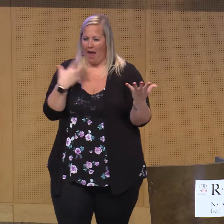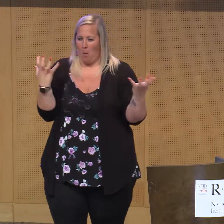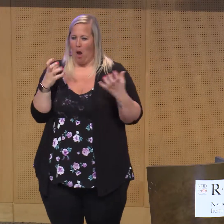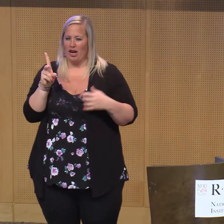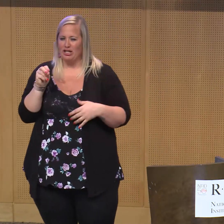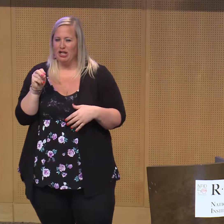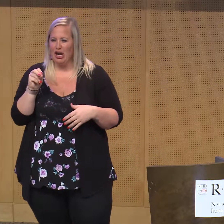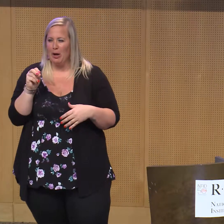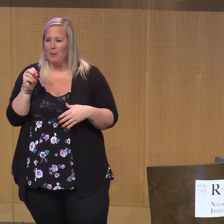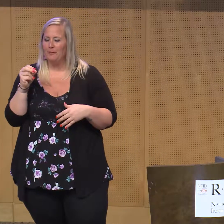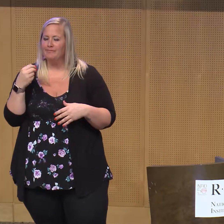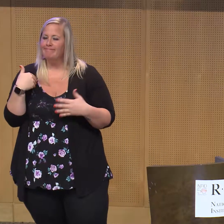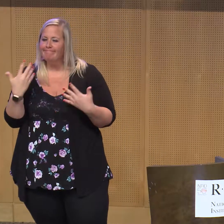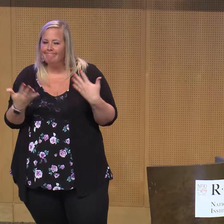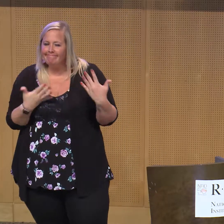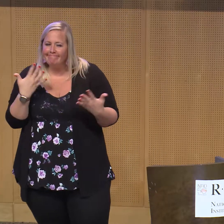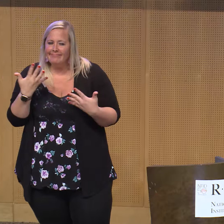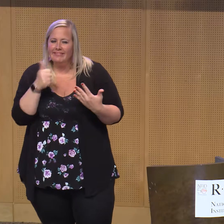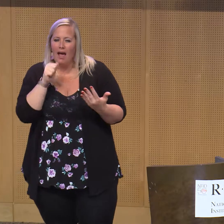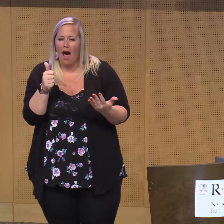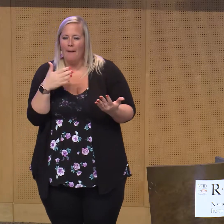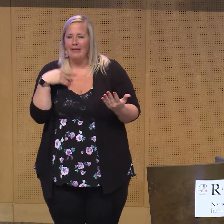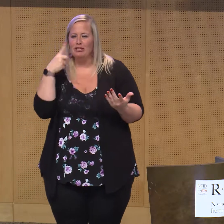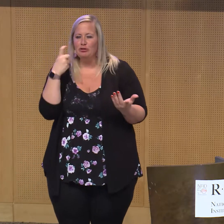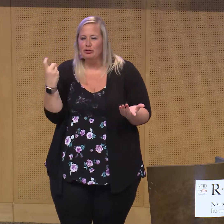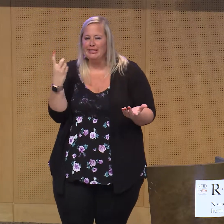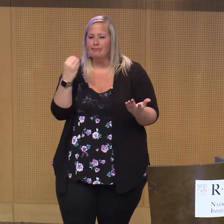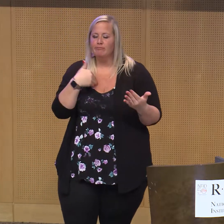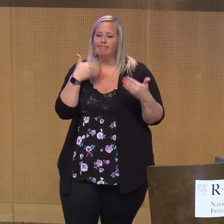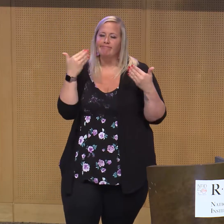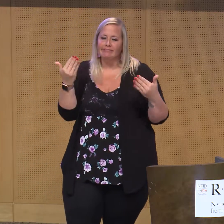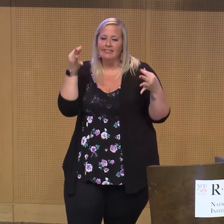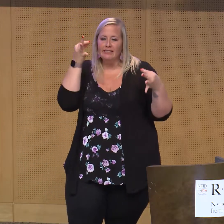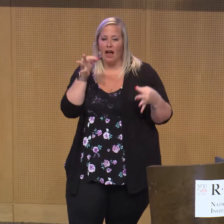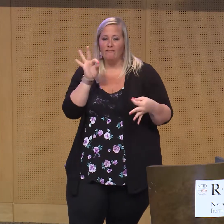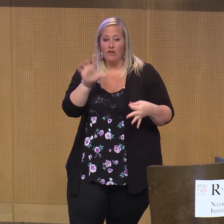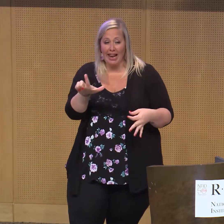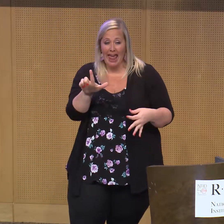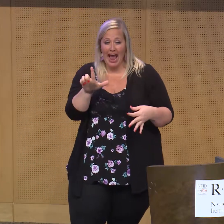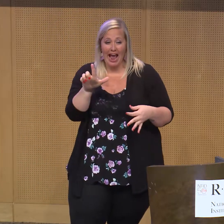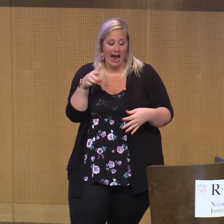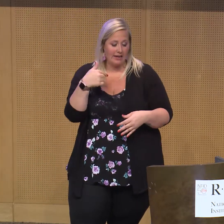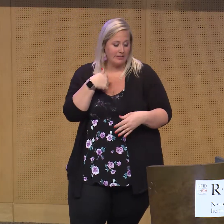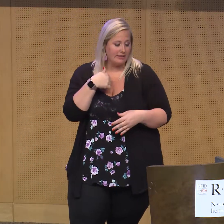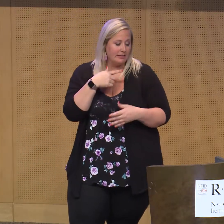However, I realized it wasn't exactly what I wanted to do. It wasn't my dream job, and so I decided